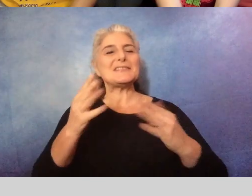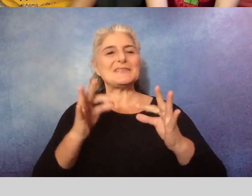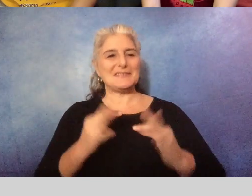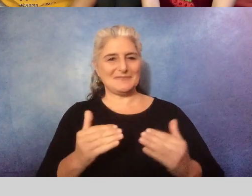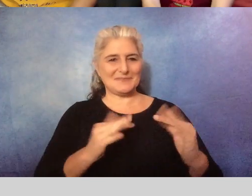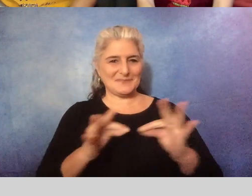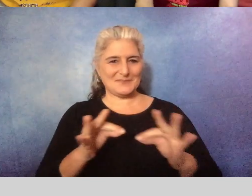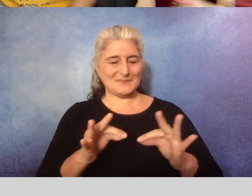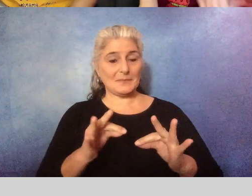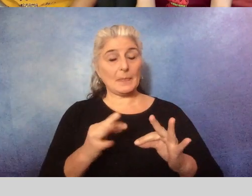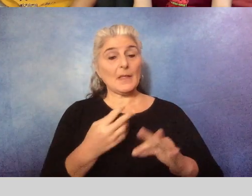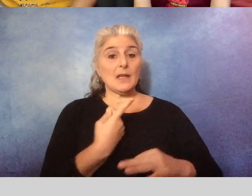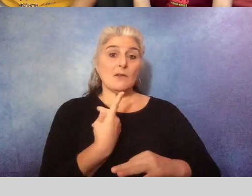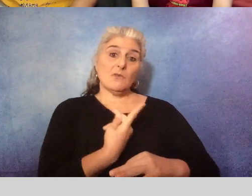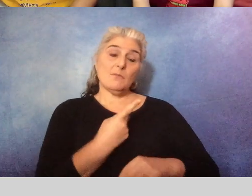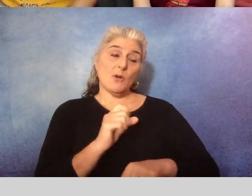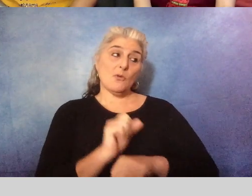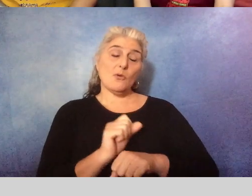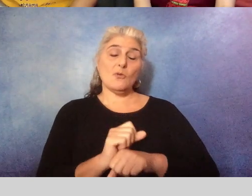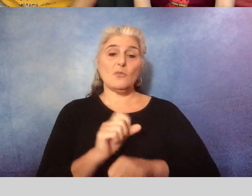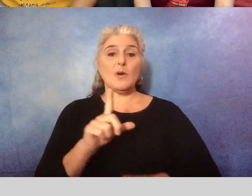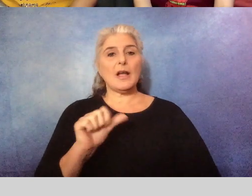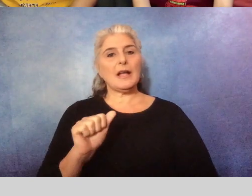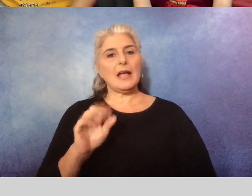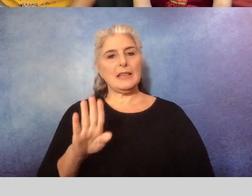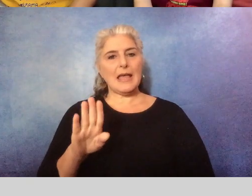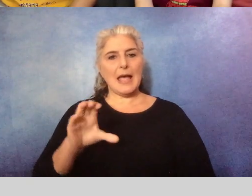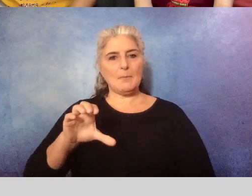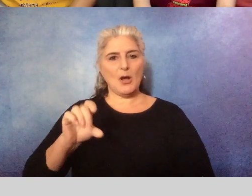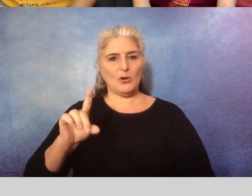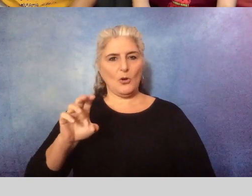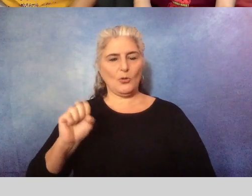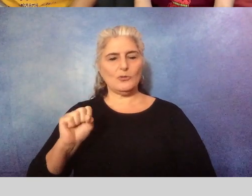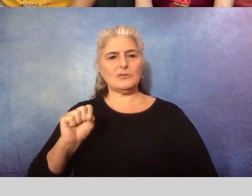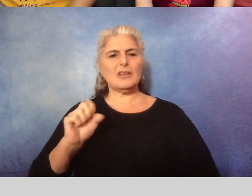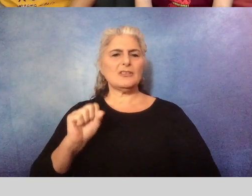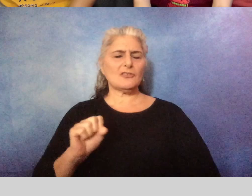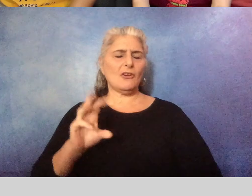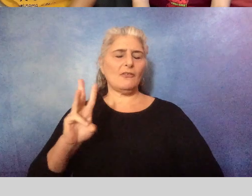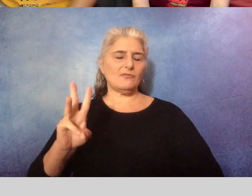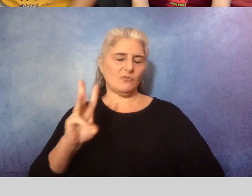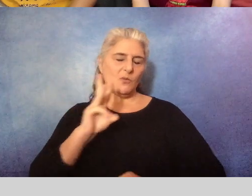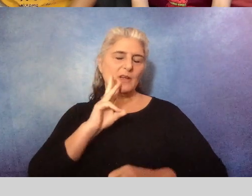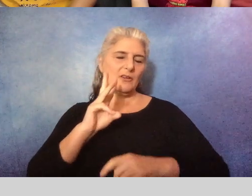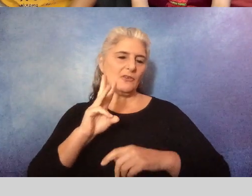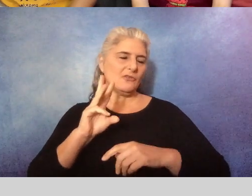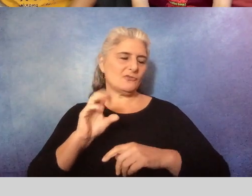So we both work at Labcodes. It's a software studio based in Recife